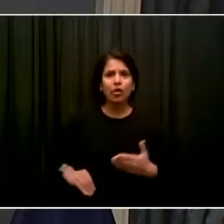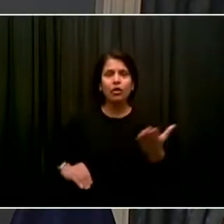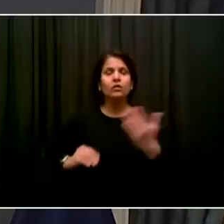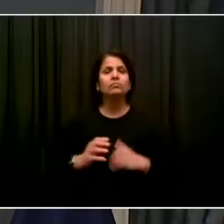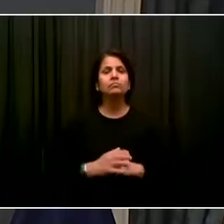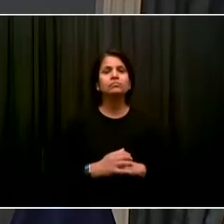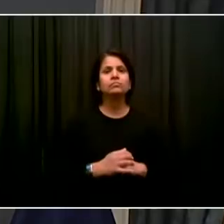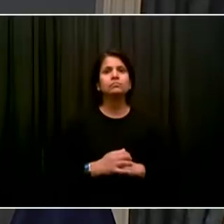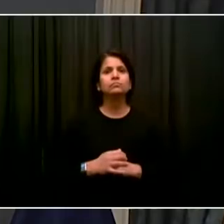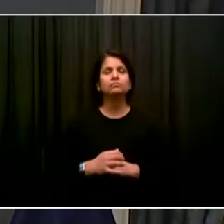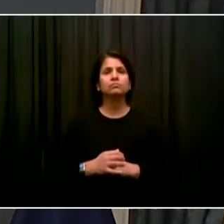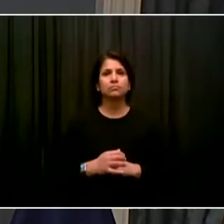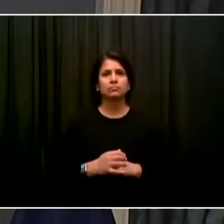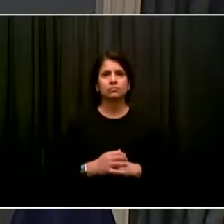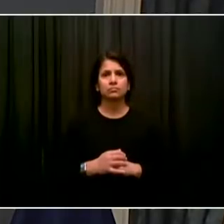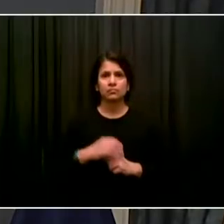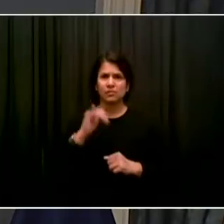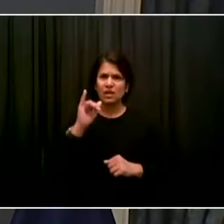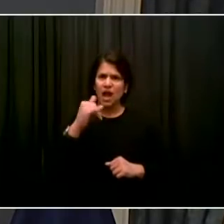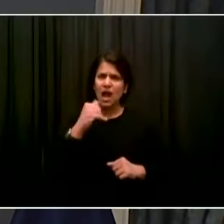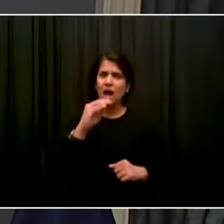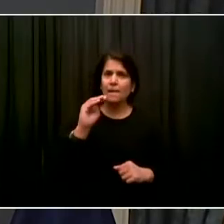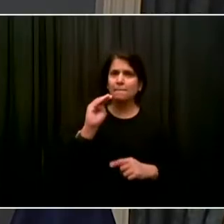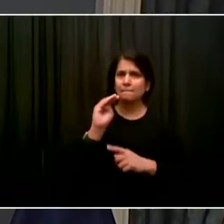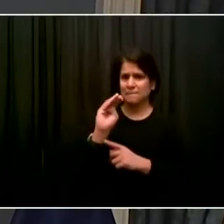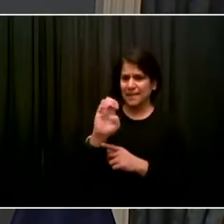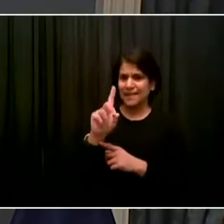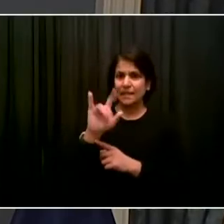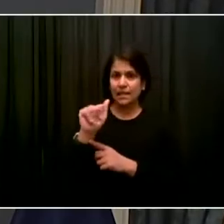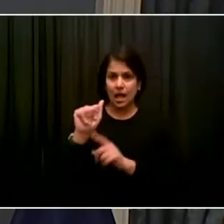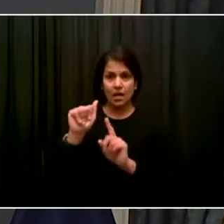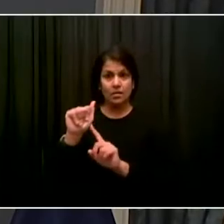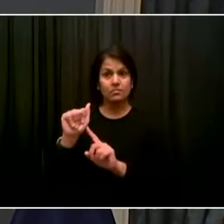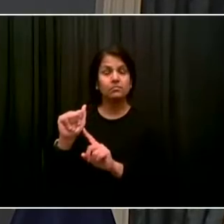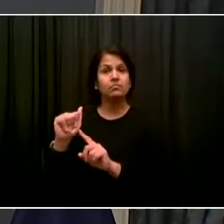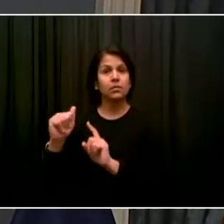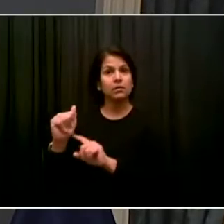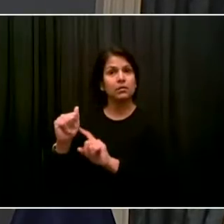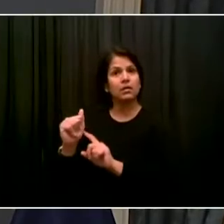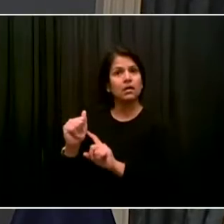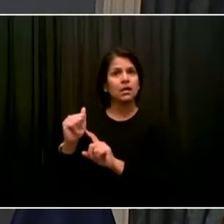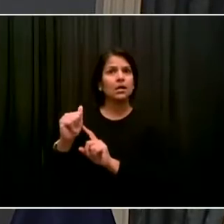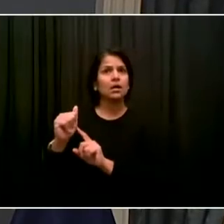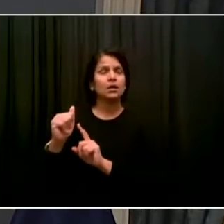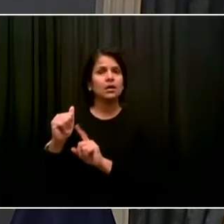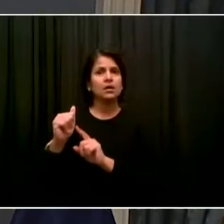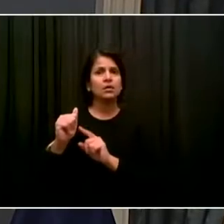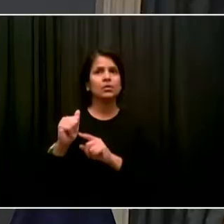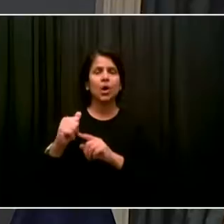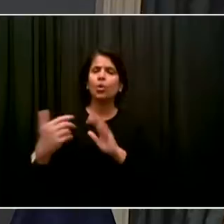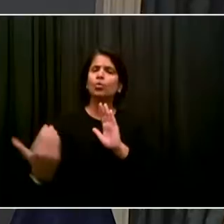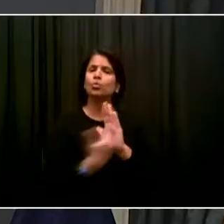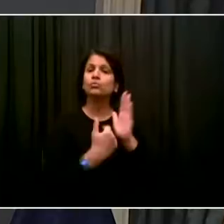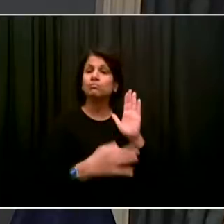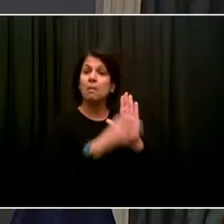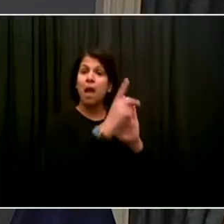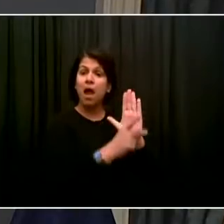IS THERE ANYTHING YOU WANT O T ADD? Reporter: GOOD MORNIG NM. R